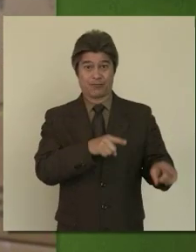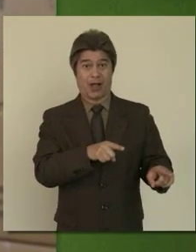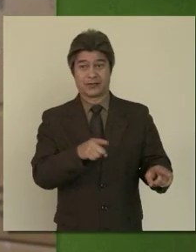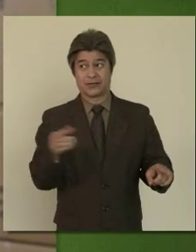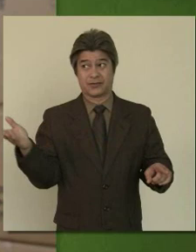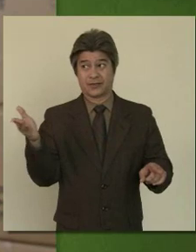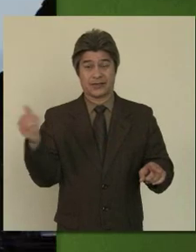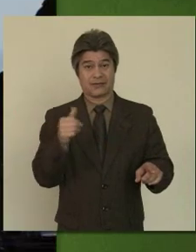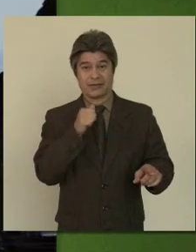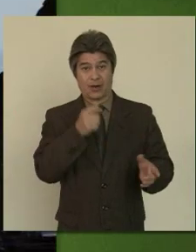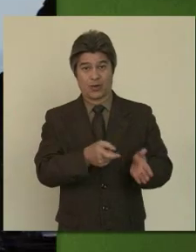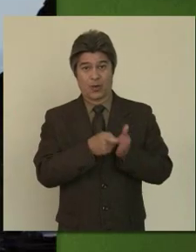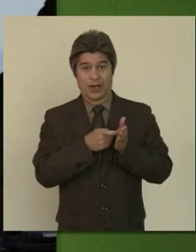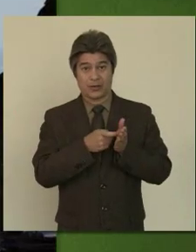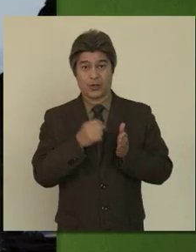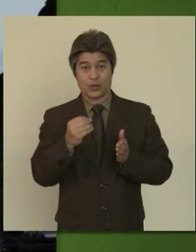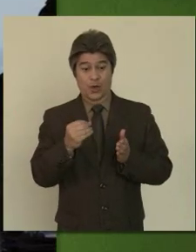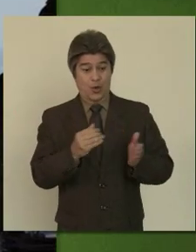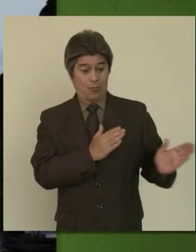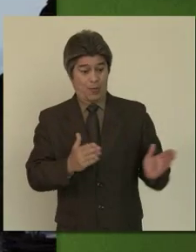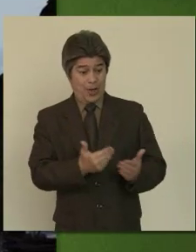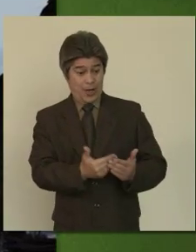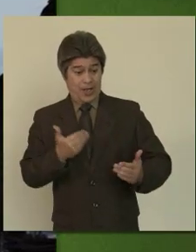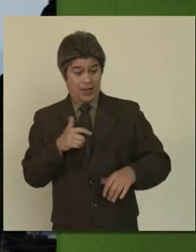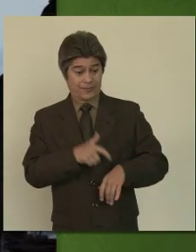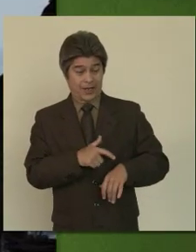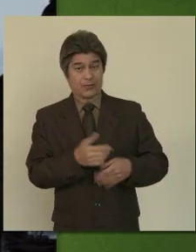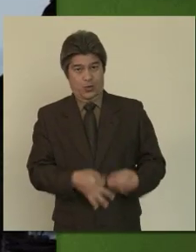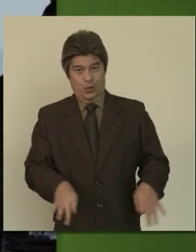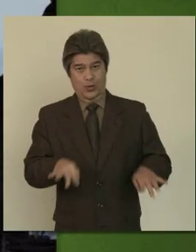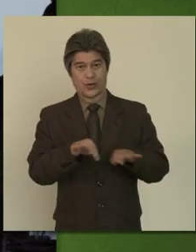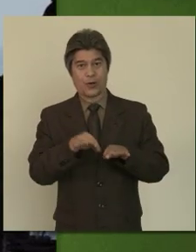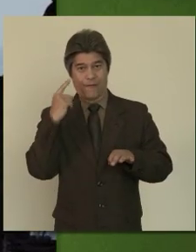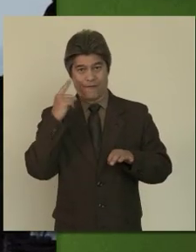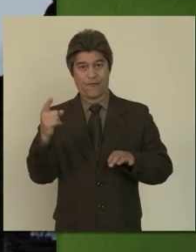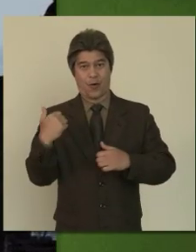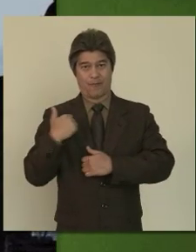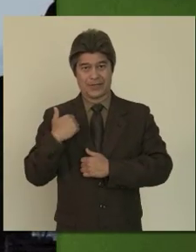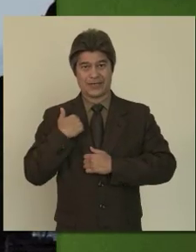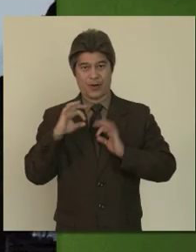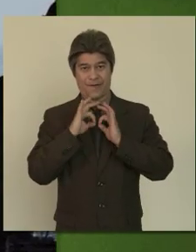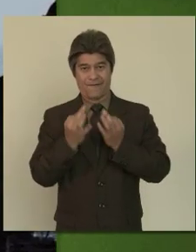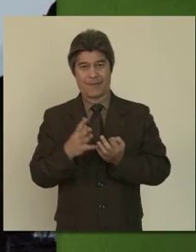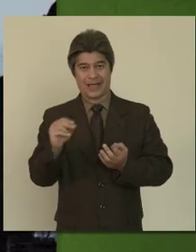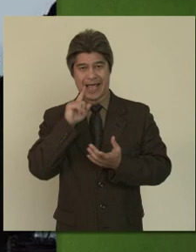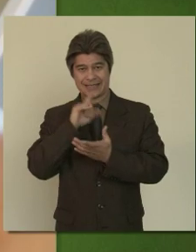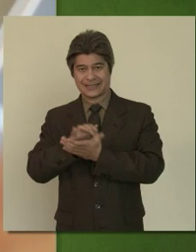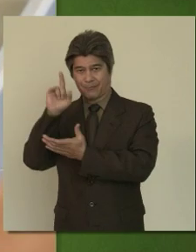required. So being prepared, in advance, is critical for the military family and the spouses.